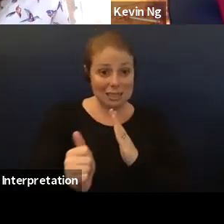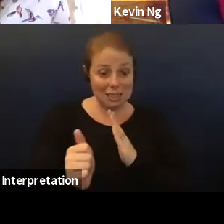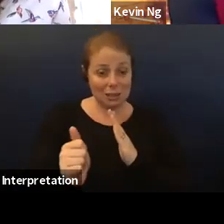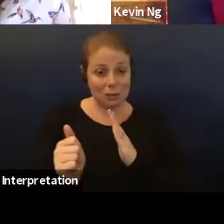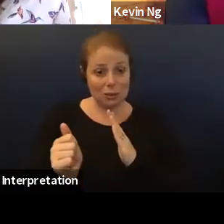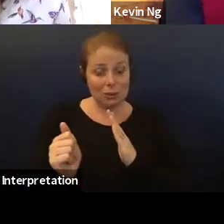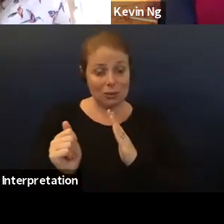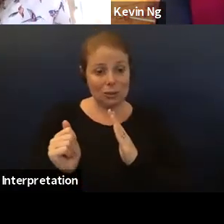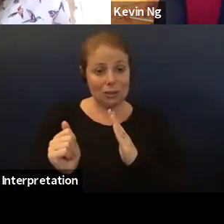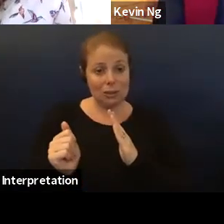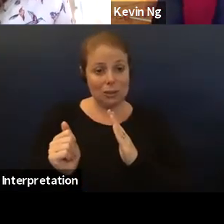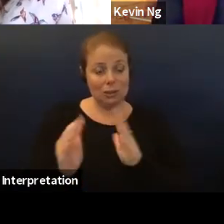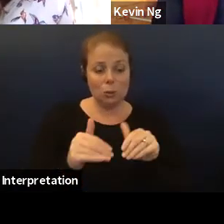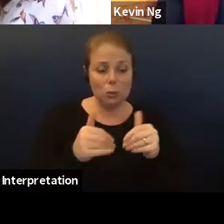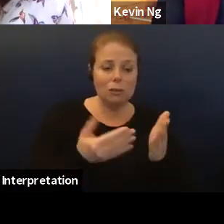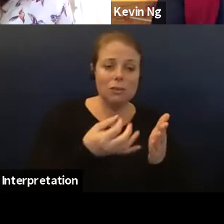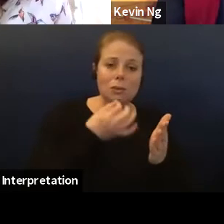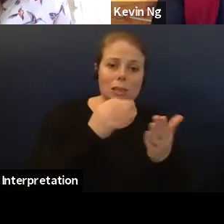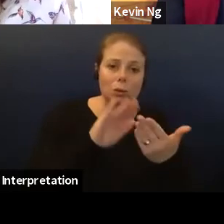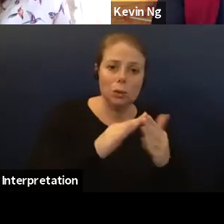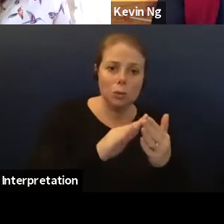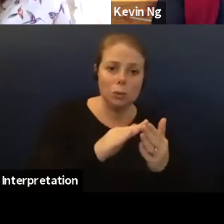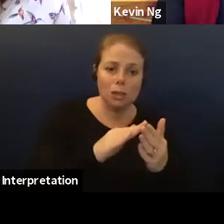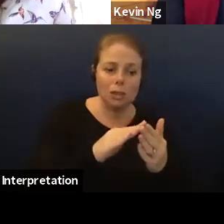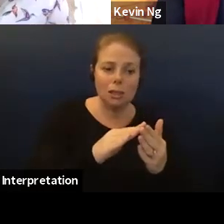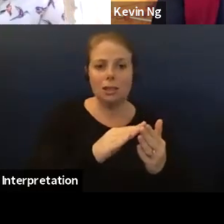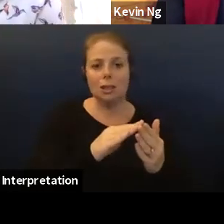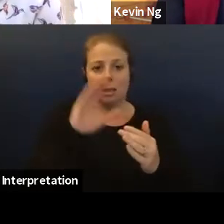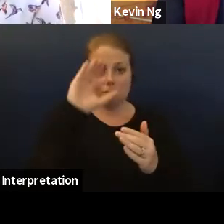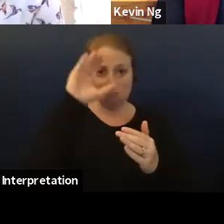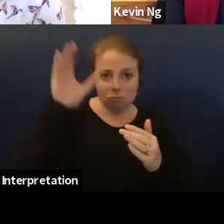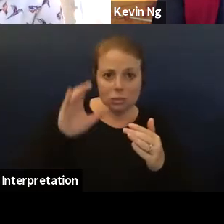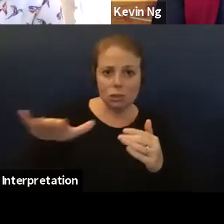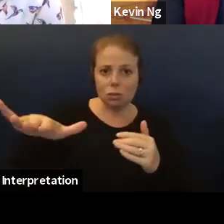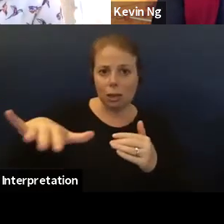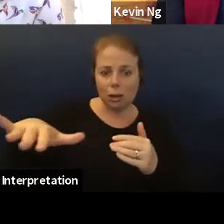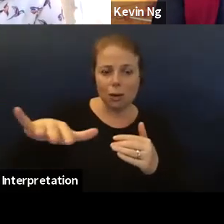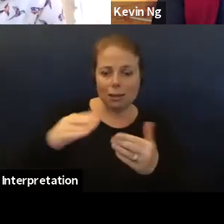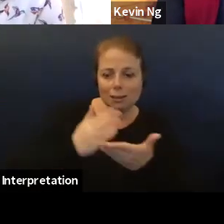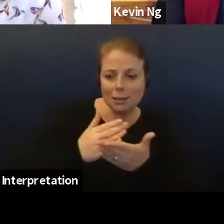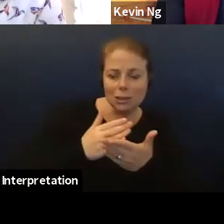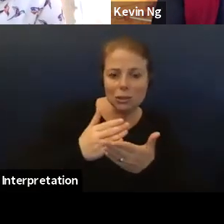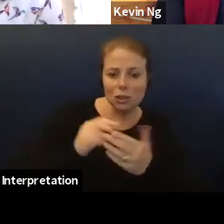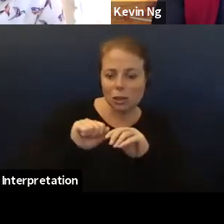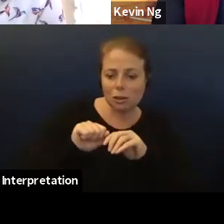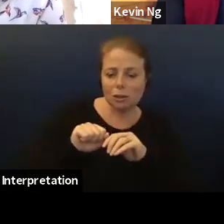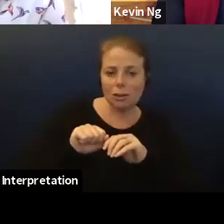regional and remote communities and share a little bit of the ripple effect of that learning. And